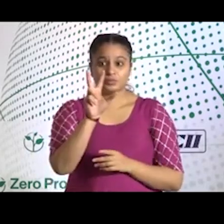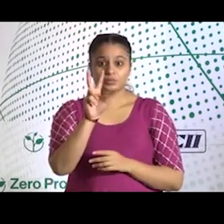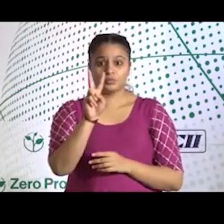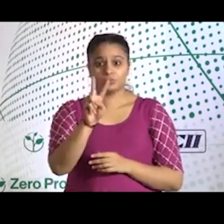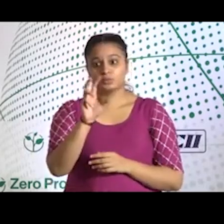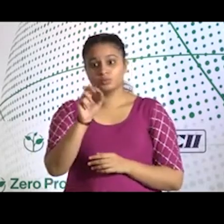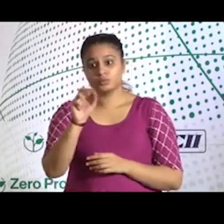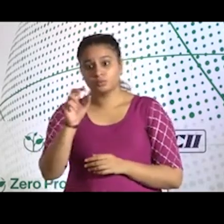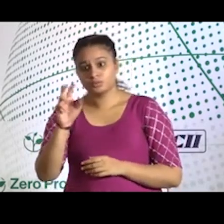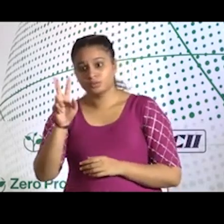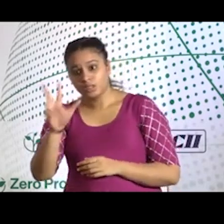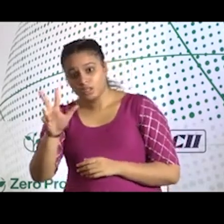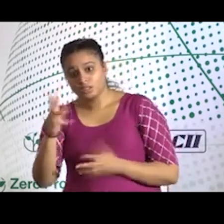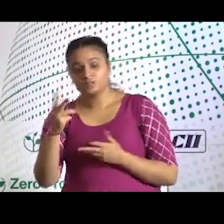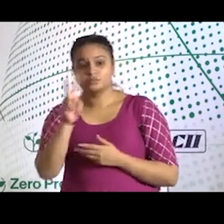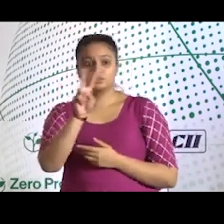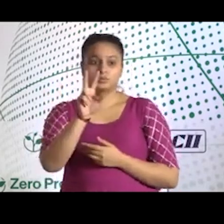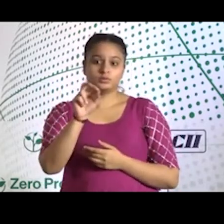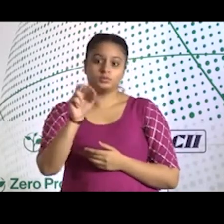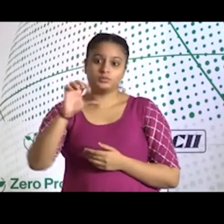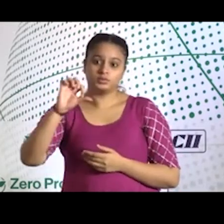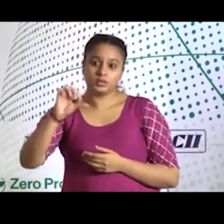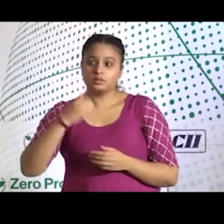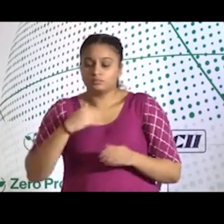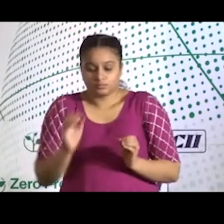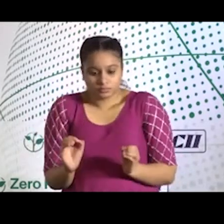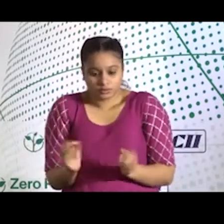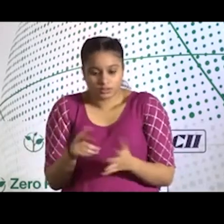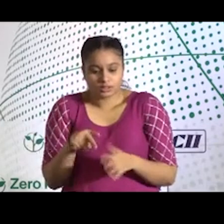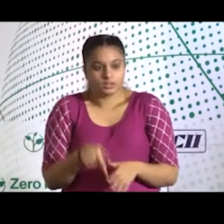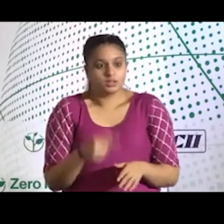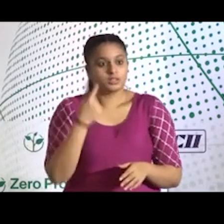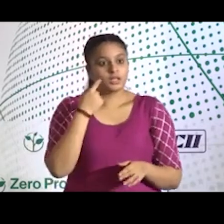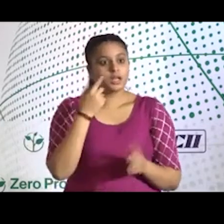nine when we started office of Disability Services of I Am Bangalore,